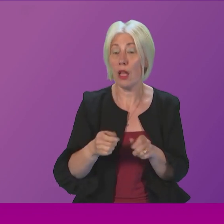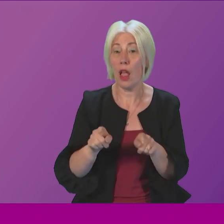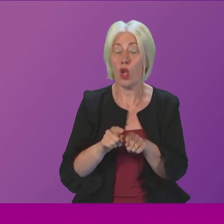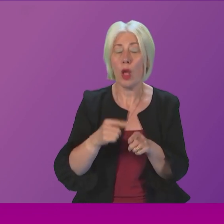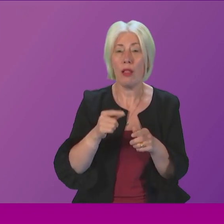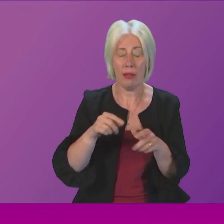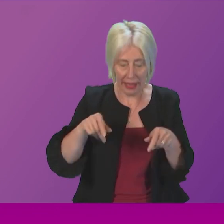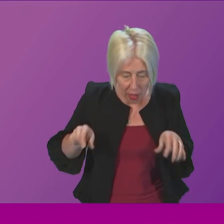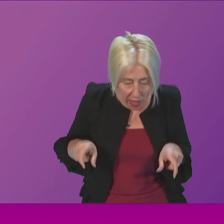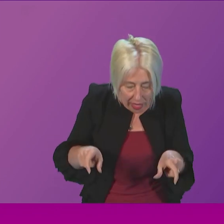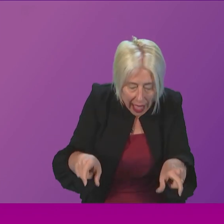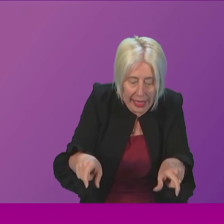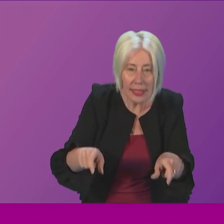improvements around Dunkeld.